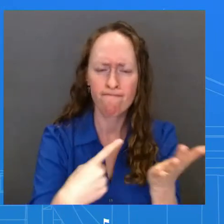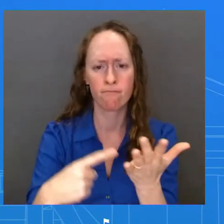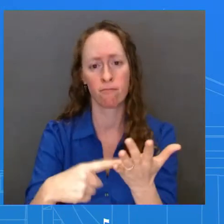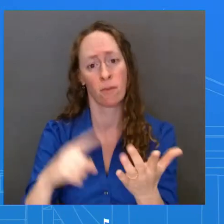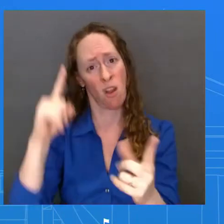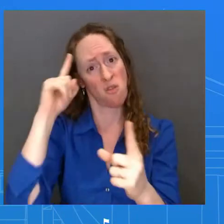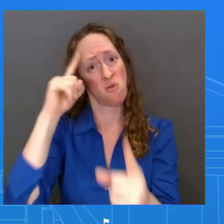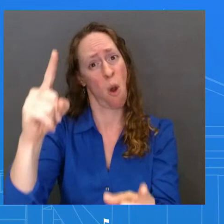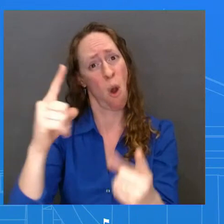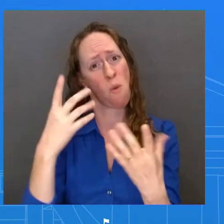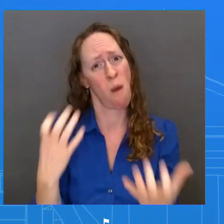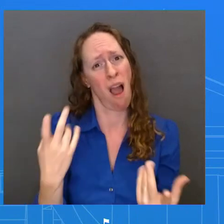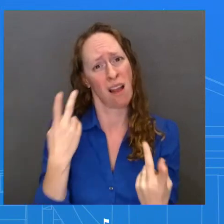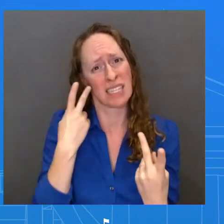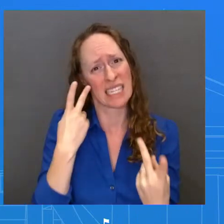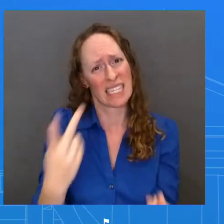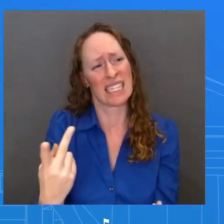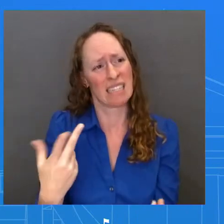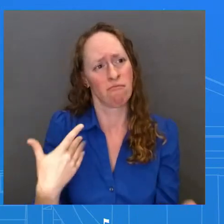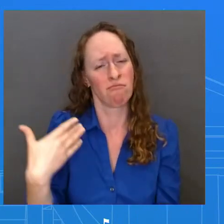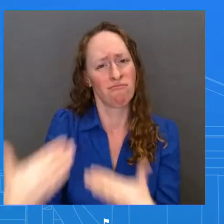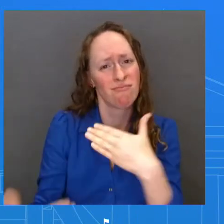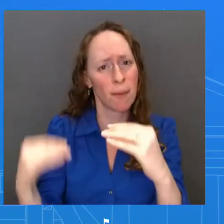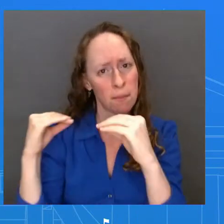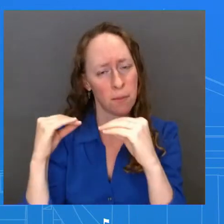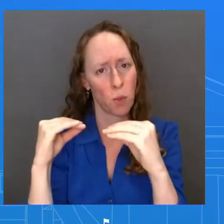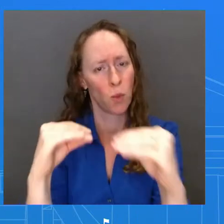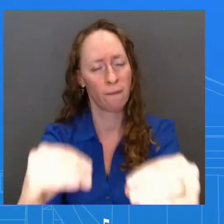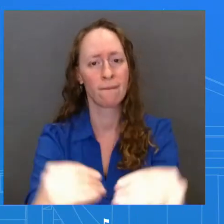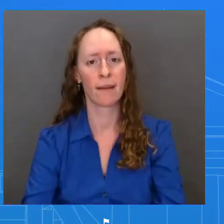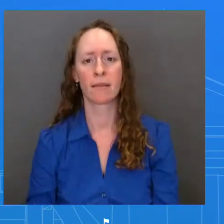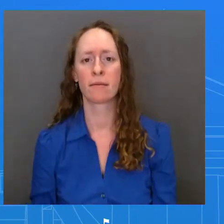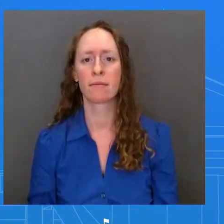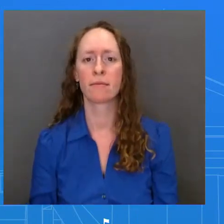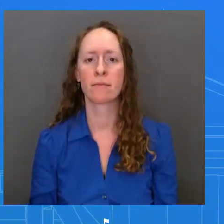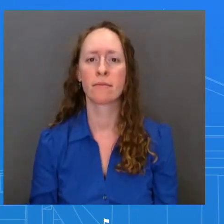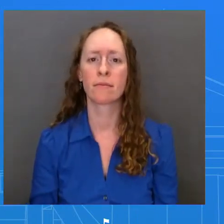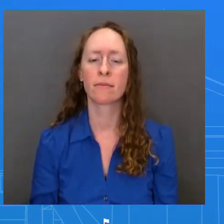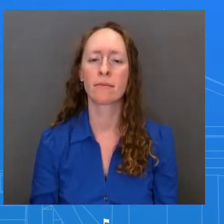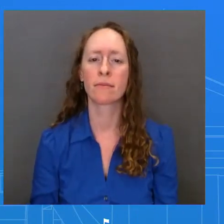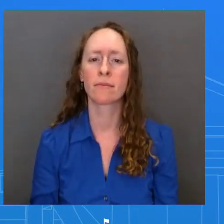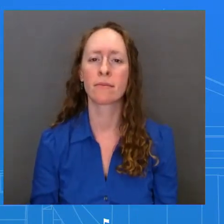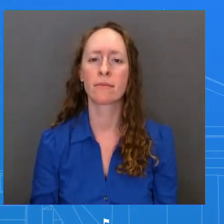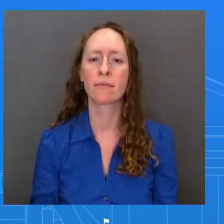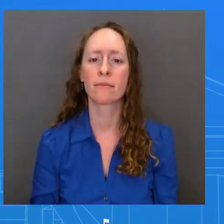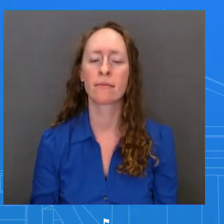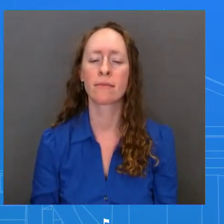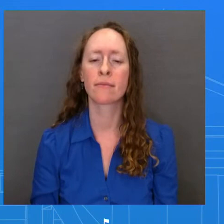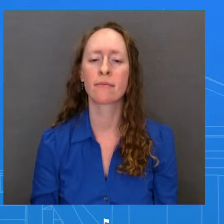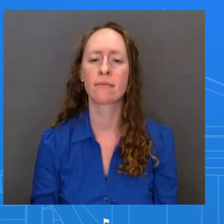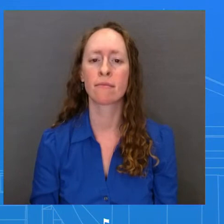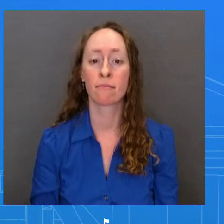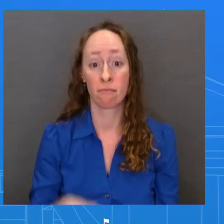on the cooperation between our three countries, the trilateral partnership -- we've never seen that before. So, that's on the process side.